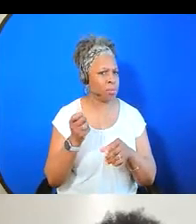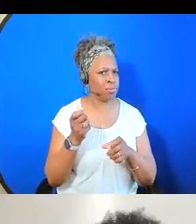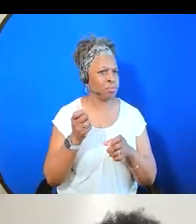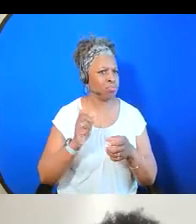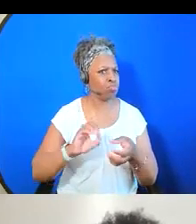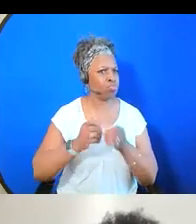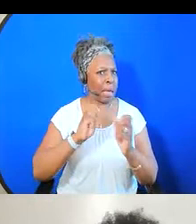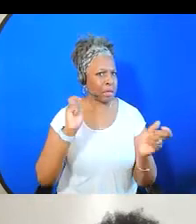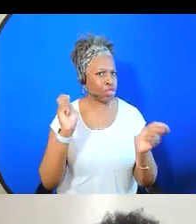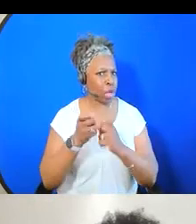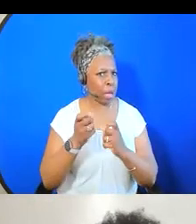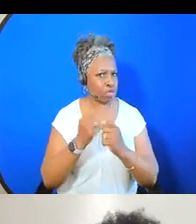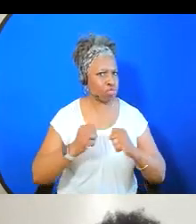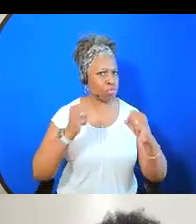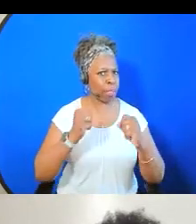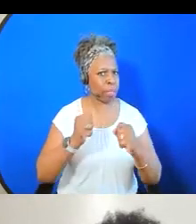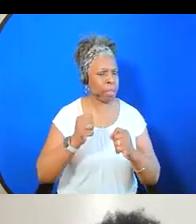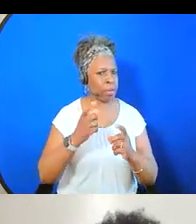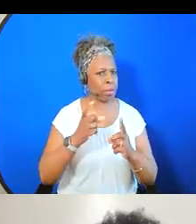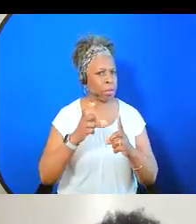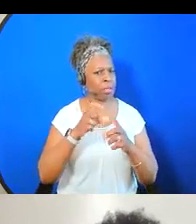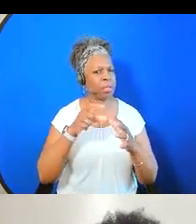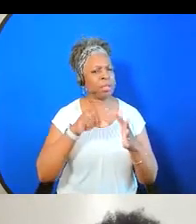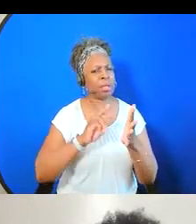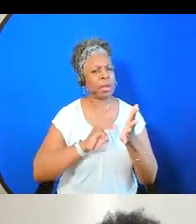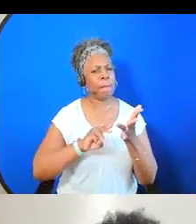in realisation of a more interconnected civil society?”